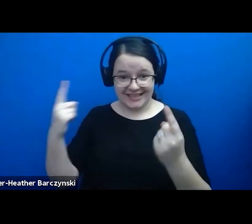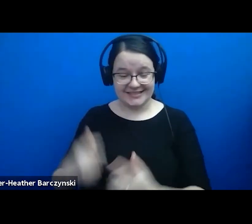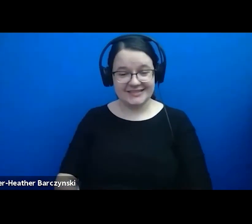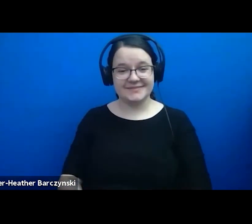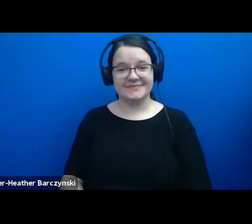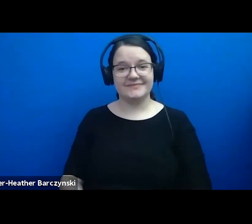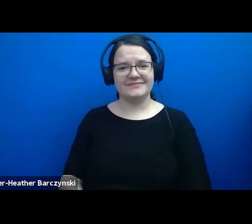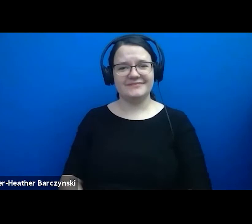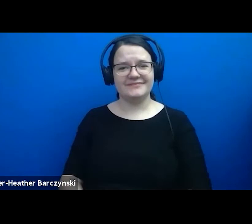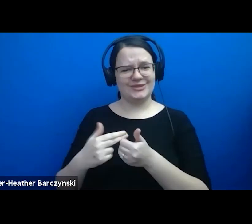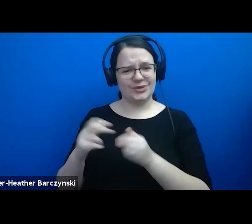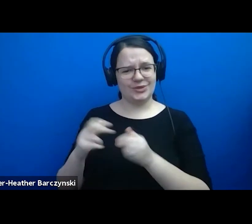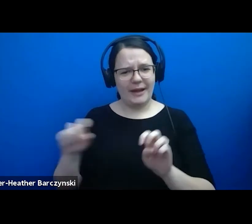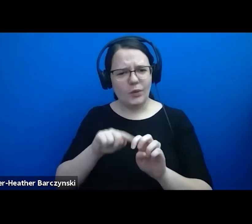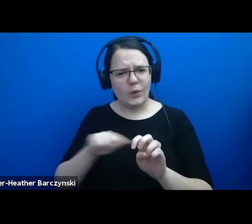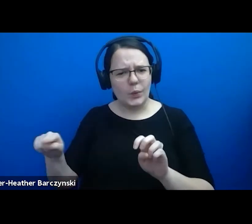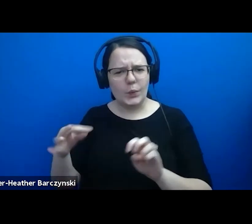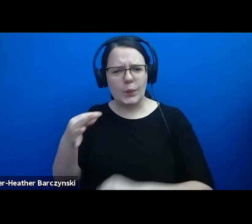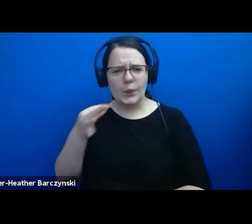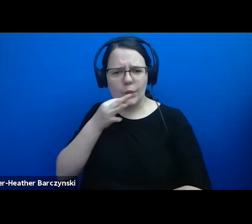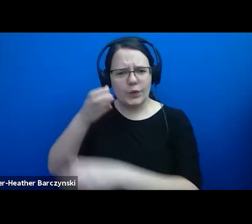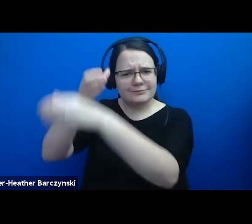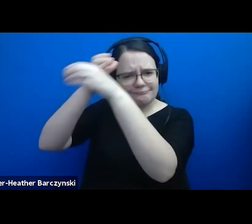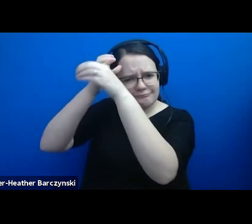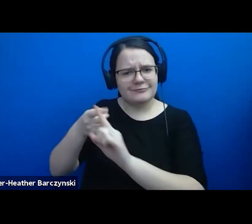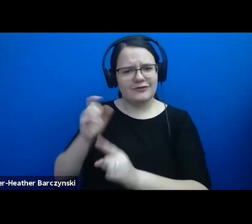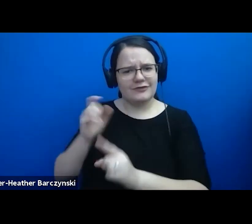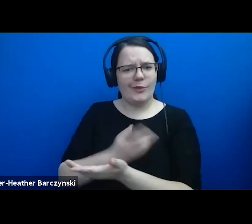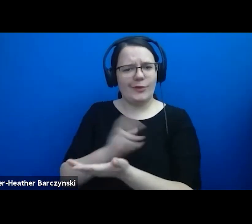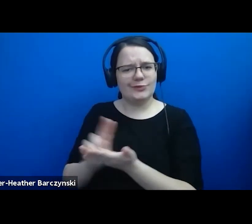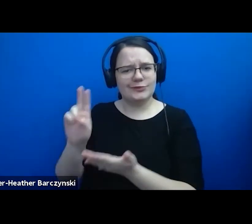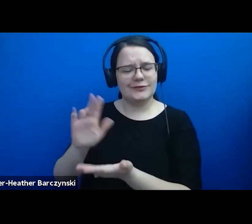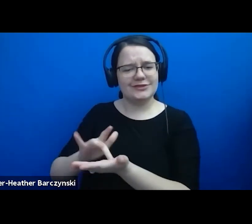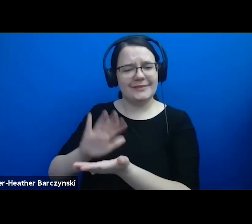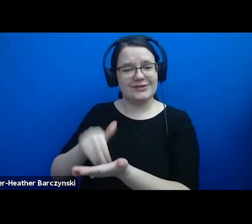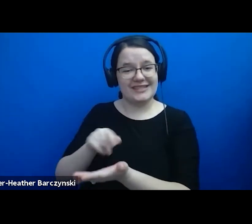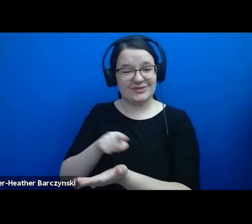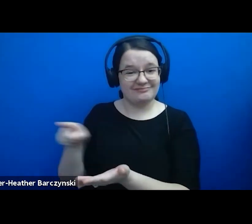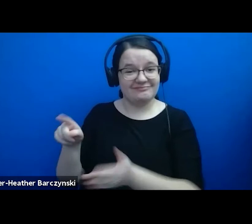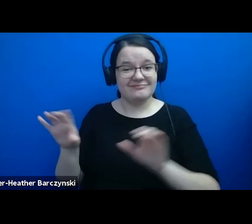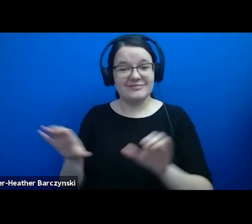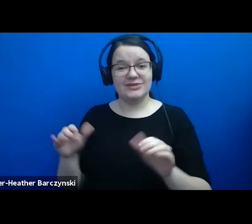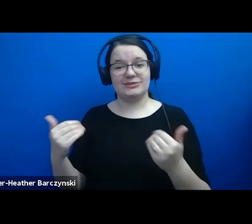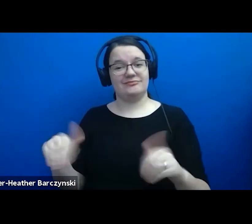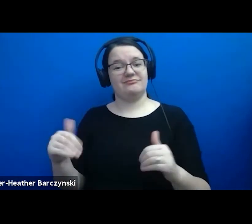experts from the university's medical center who are doing groundbreaking work to help us treat